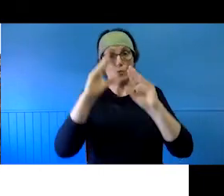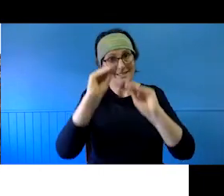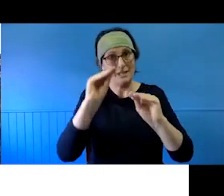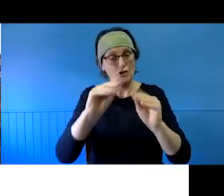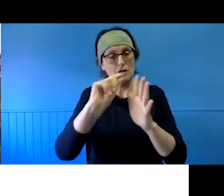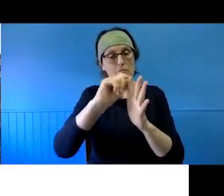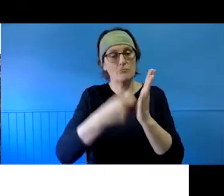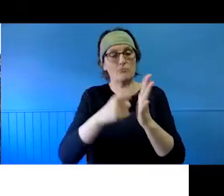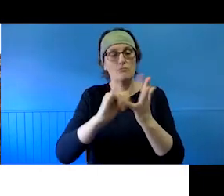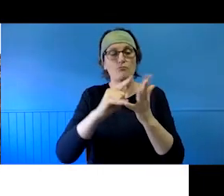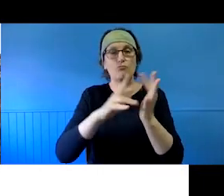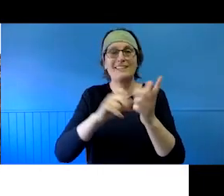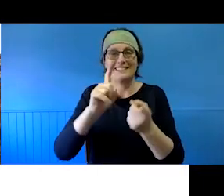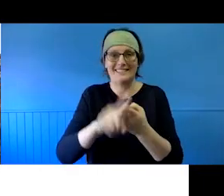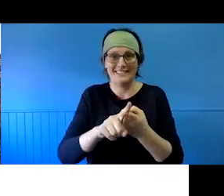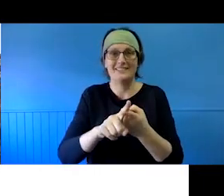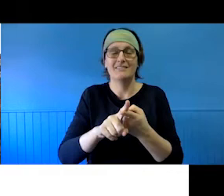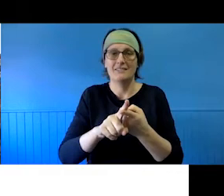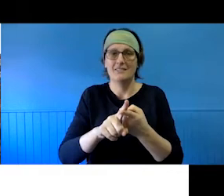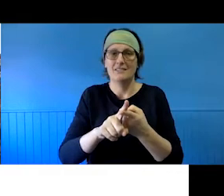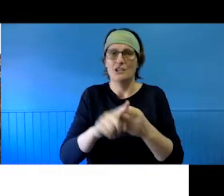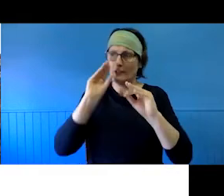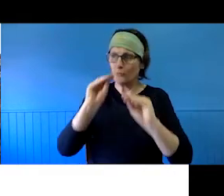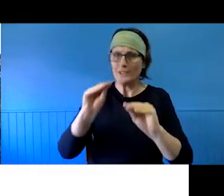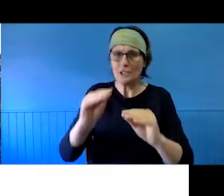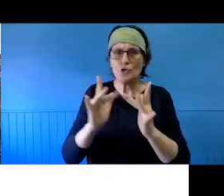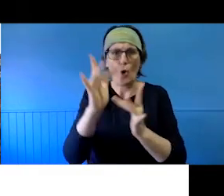part of teaching music online is actually having presence and feeling